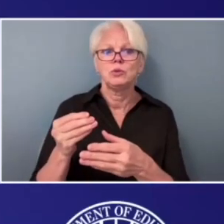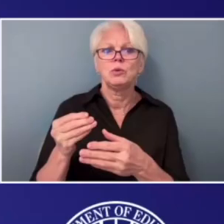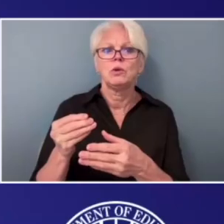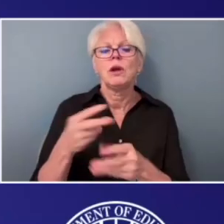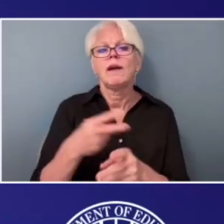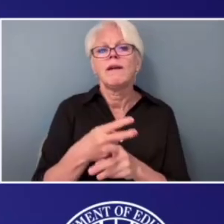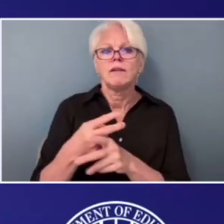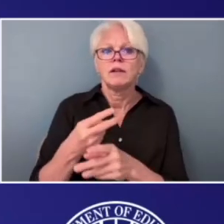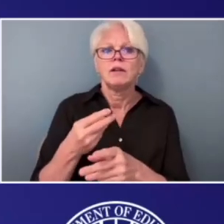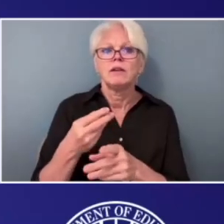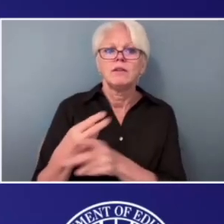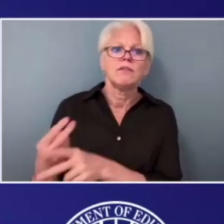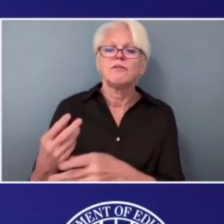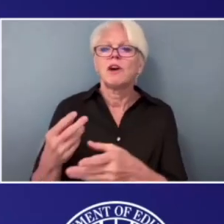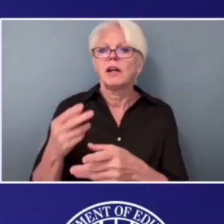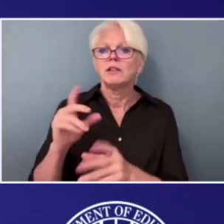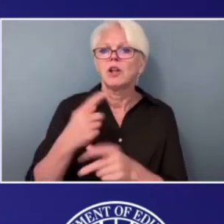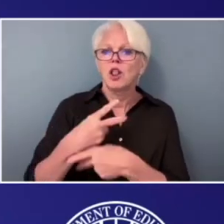professions under the Direct Loan authority.